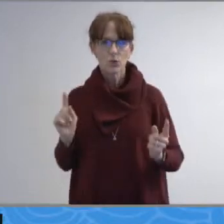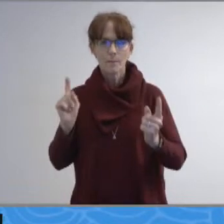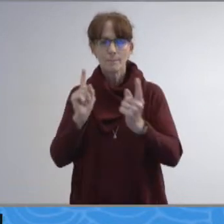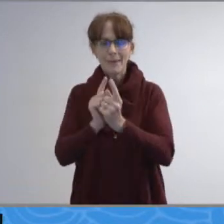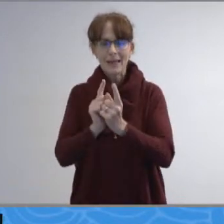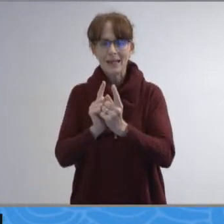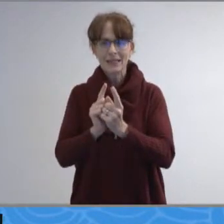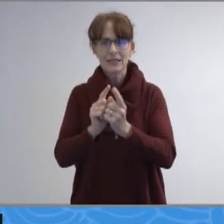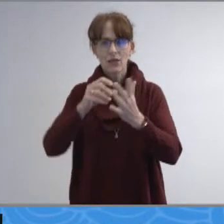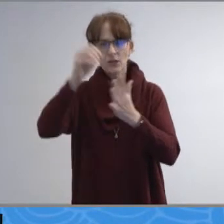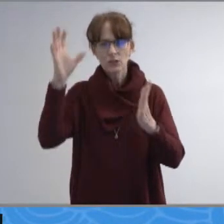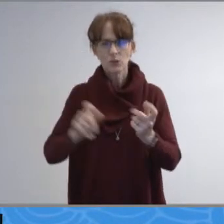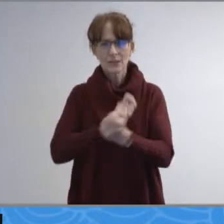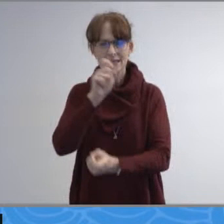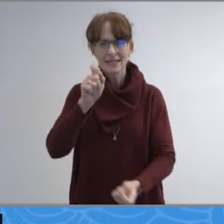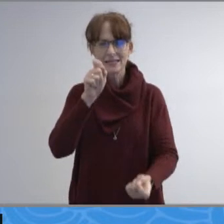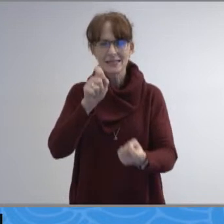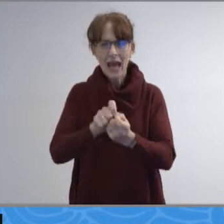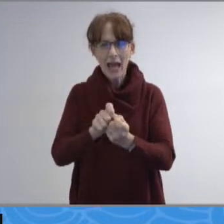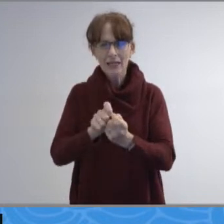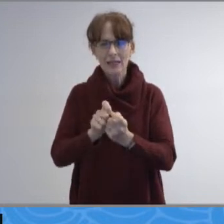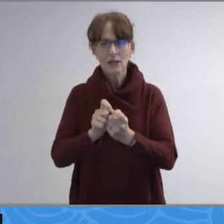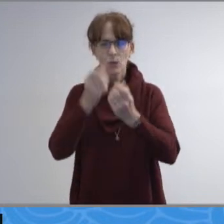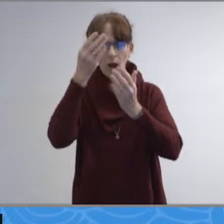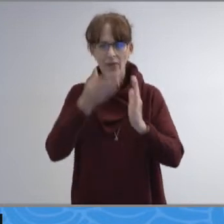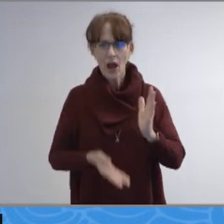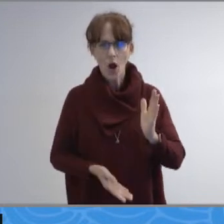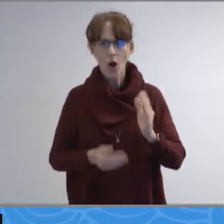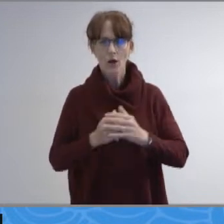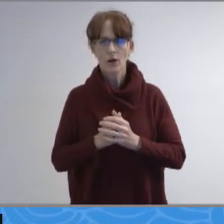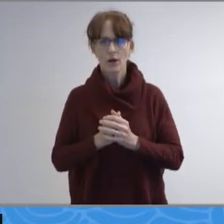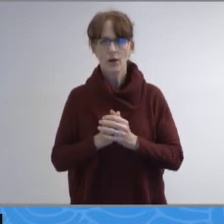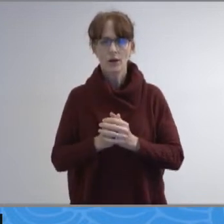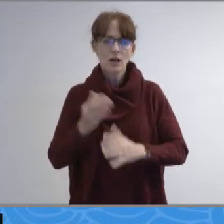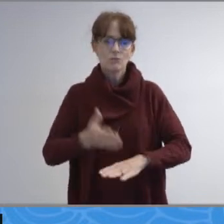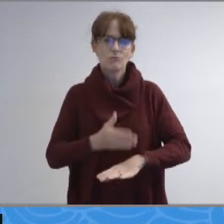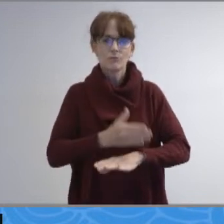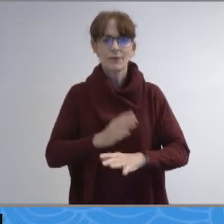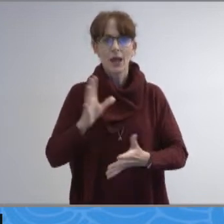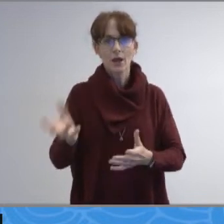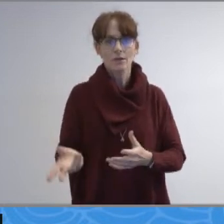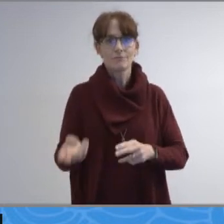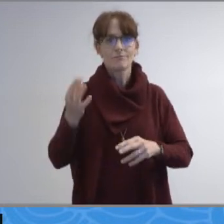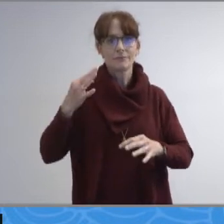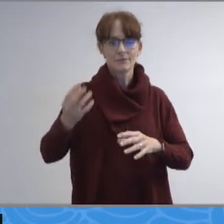and provides data to increase your students' learning gains. So we're going to take a minute to learn